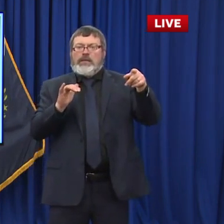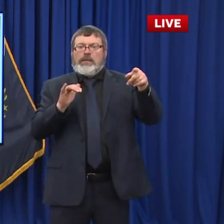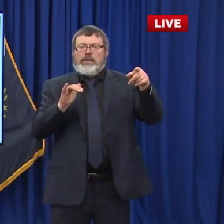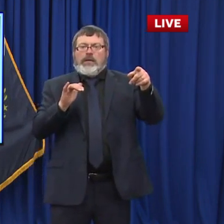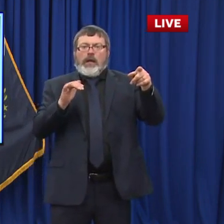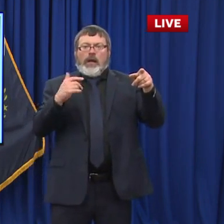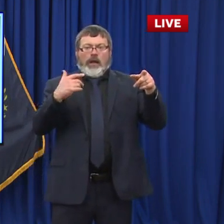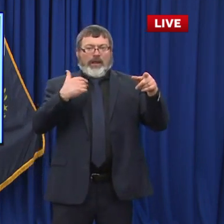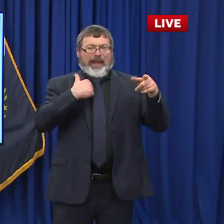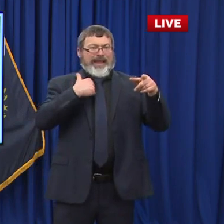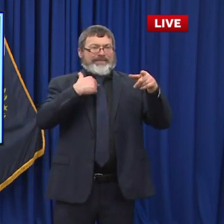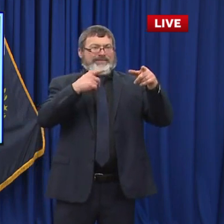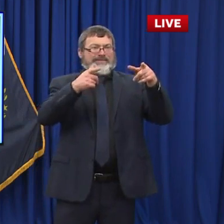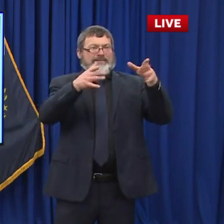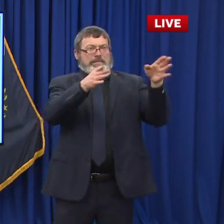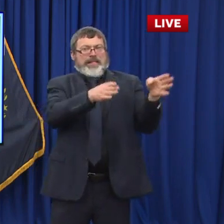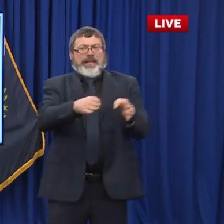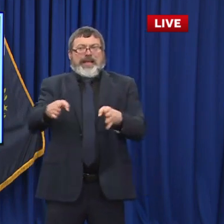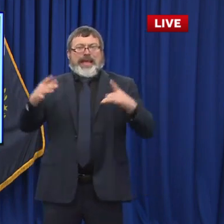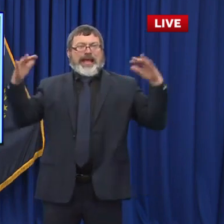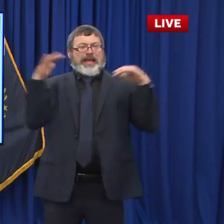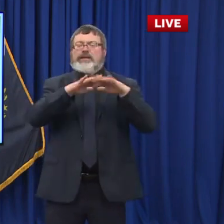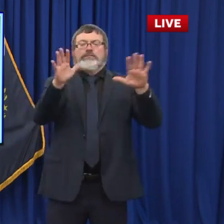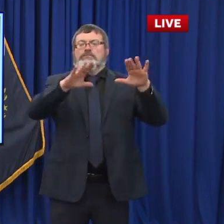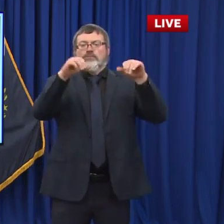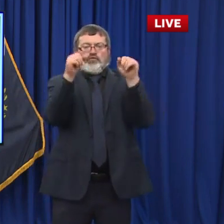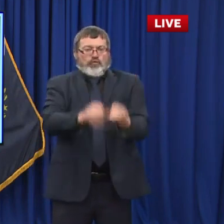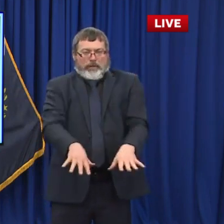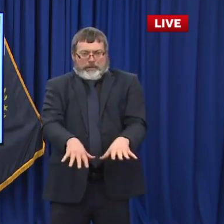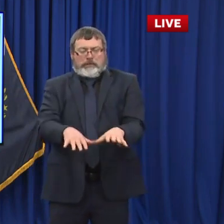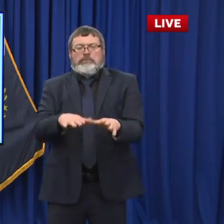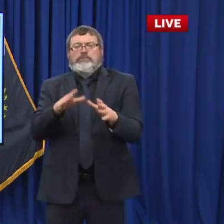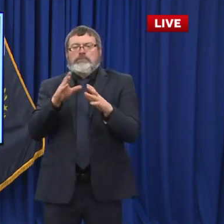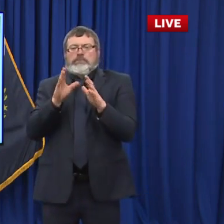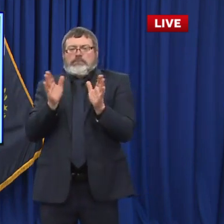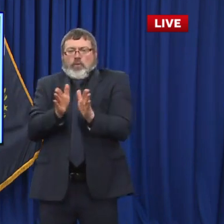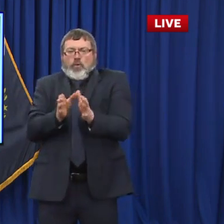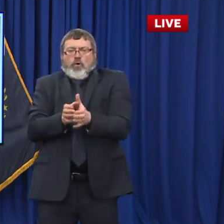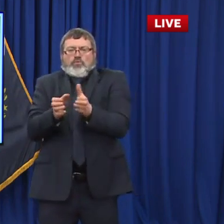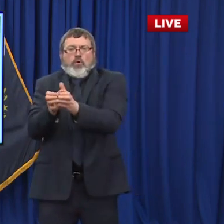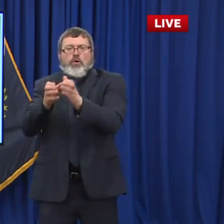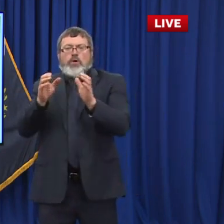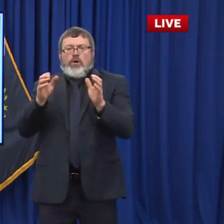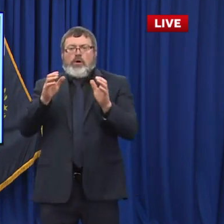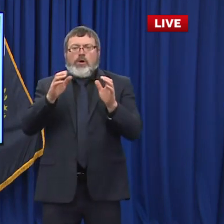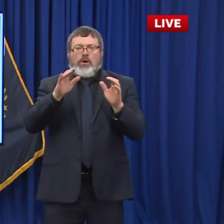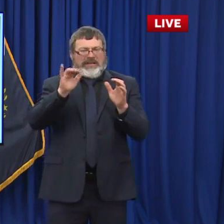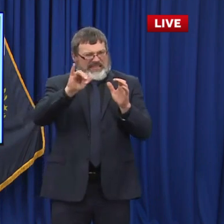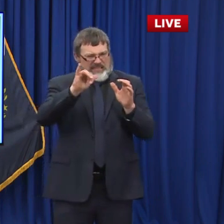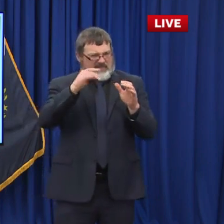WE HEARD RUMORS AND STORIES THAT WE WERE GOING TO HAVE DIFFERENT PARTS OF OUR FAMILY BUT WE DECIDED TO CANCEL.